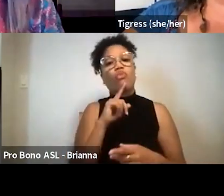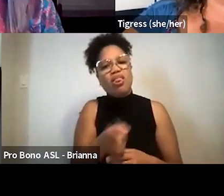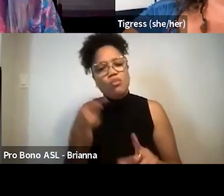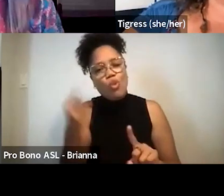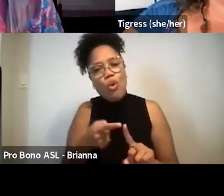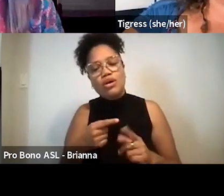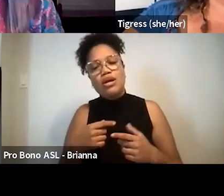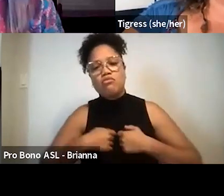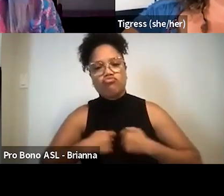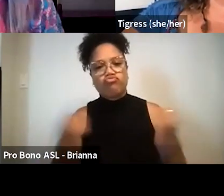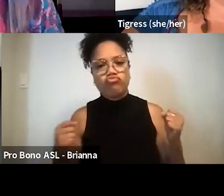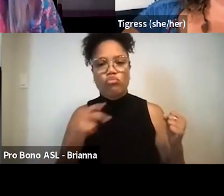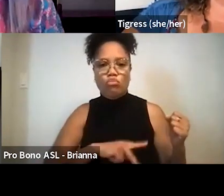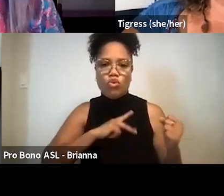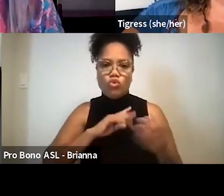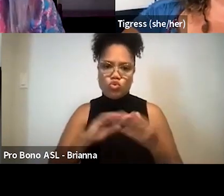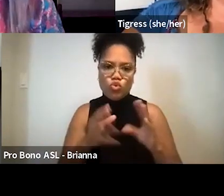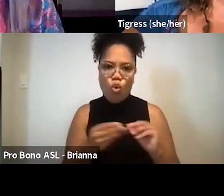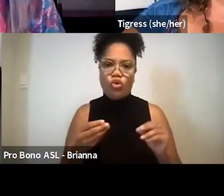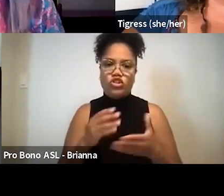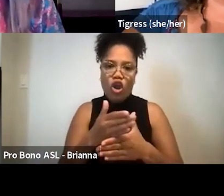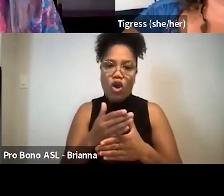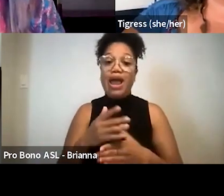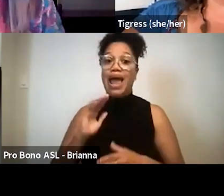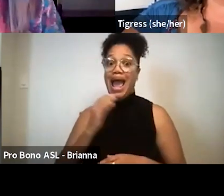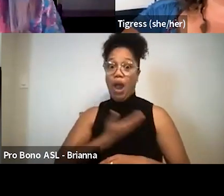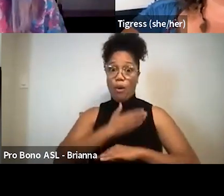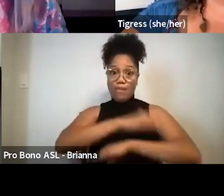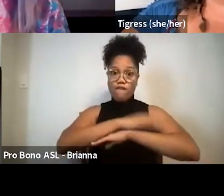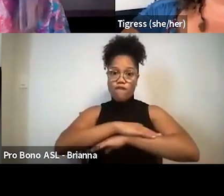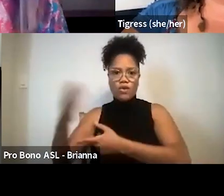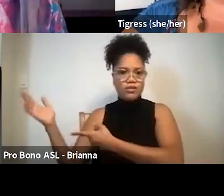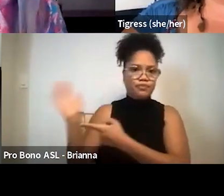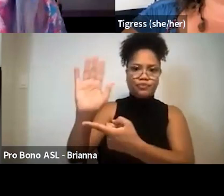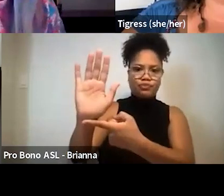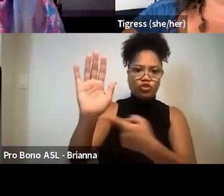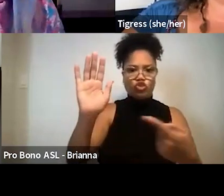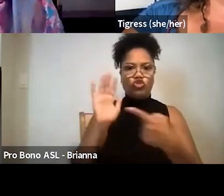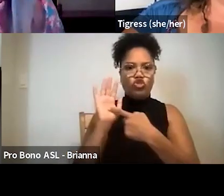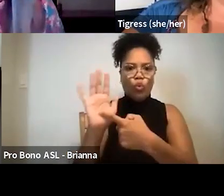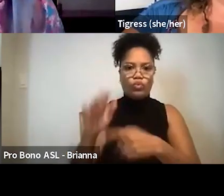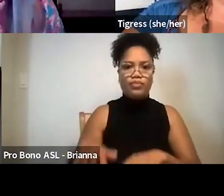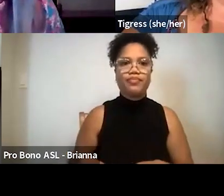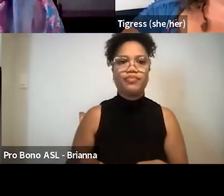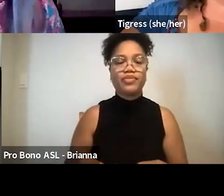and us elevating that on our platforms as well. So we're our partners have this shared mission of building body